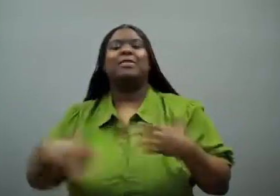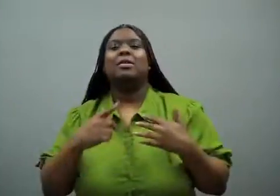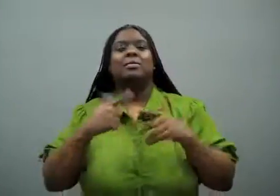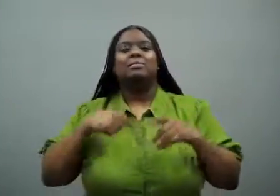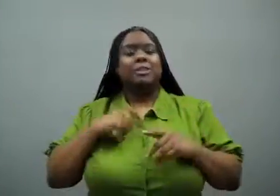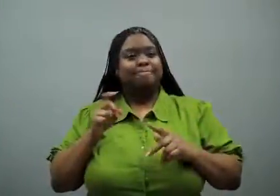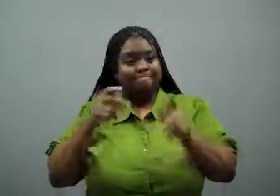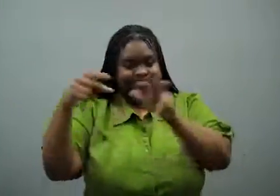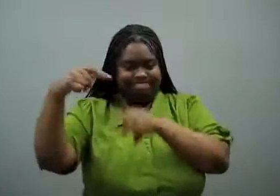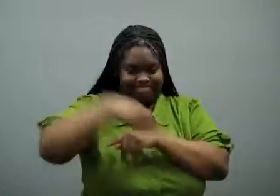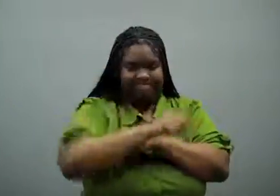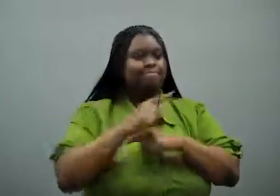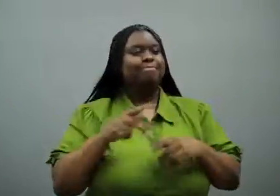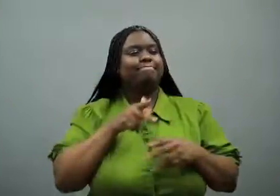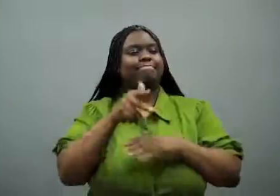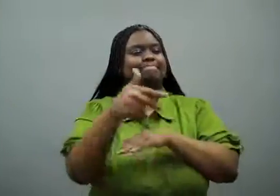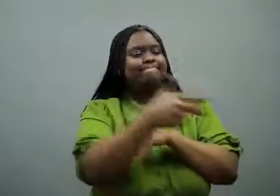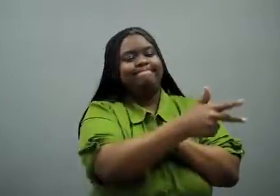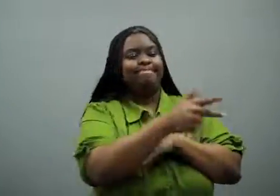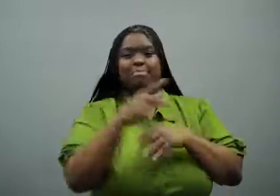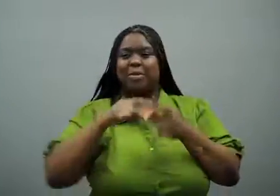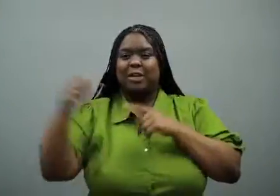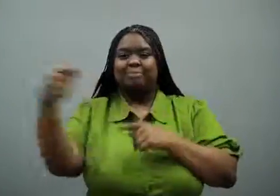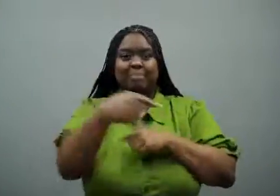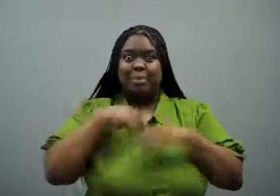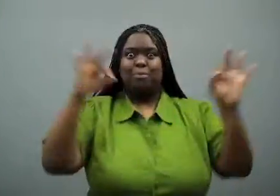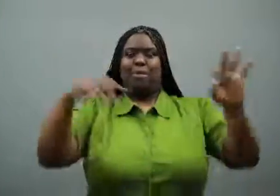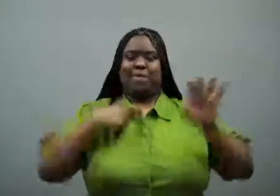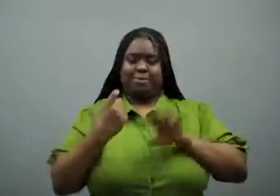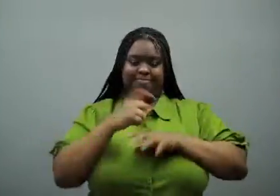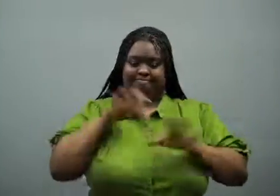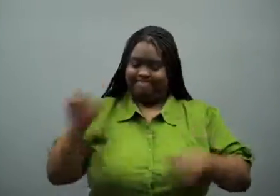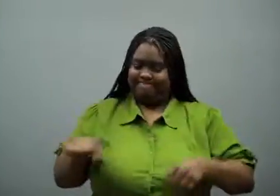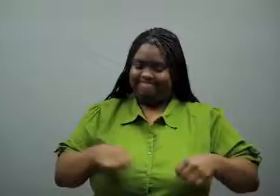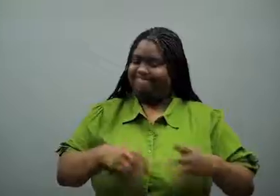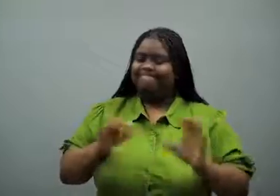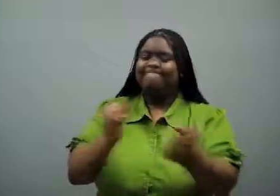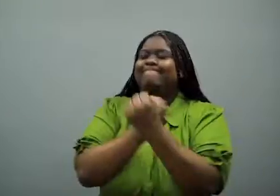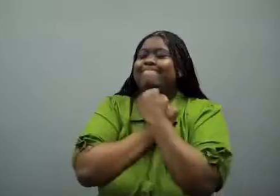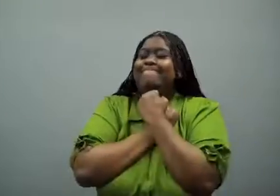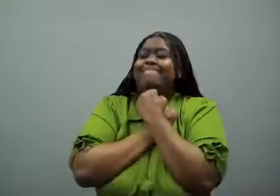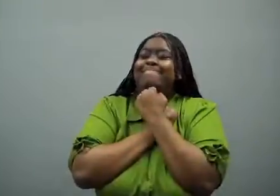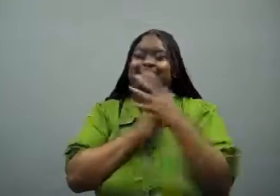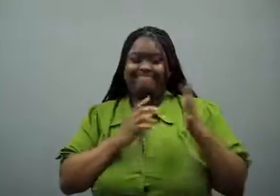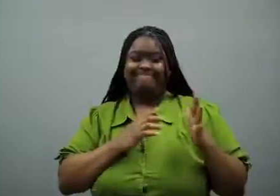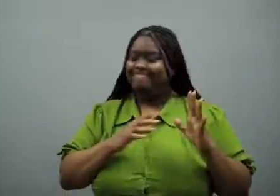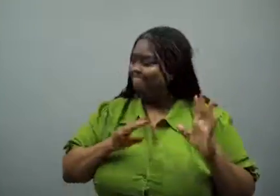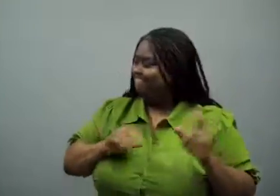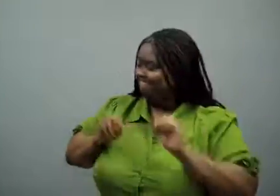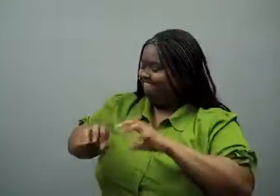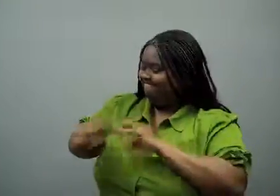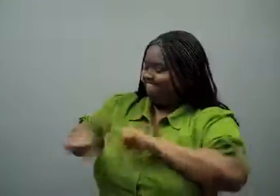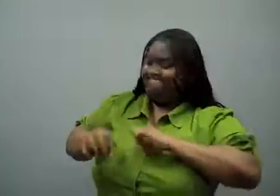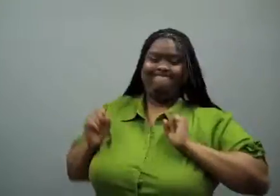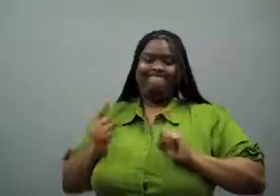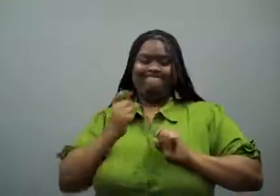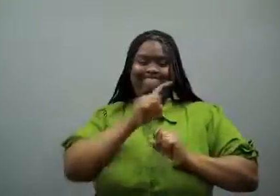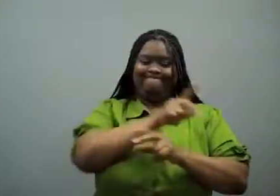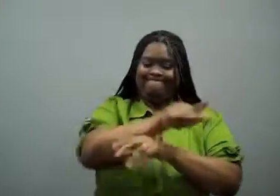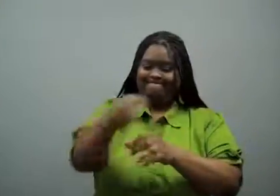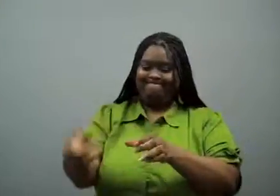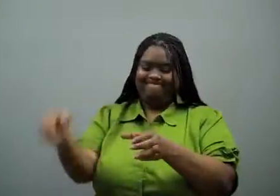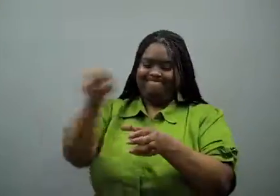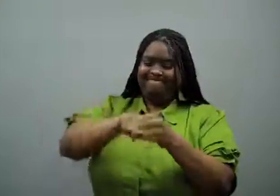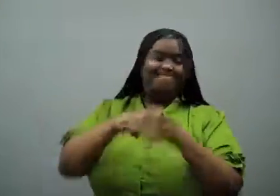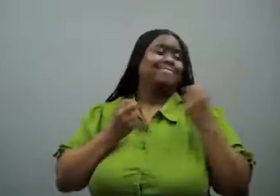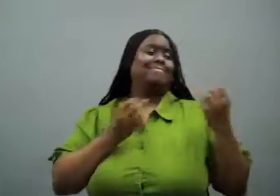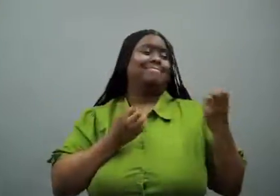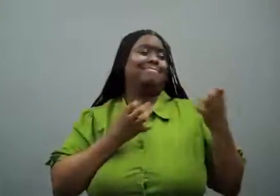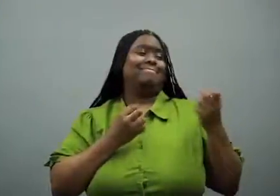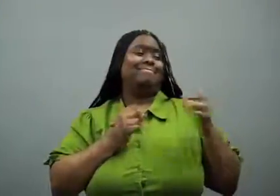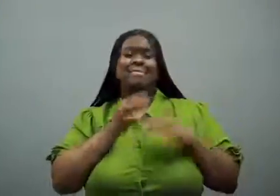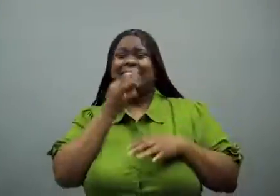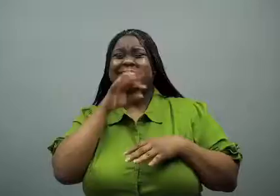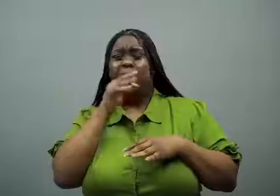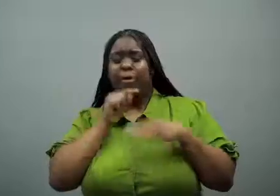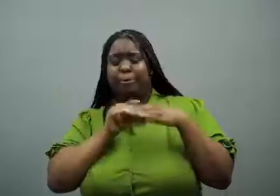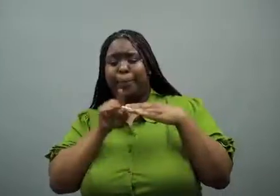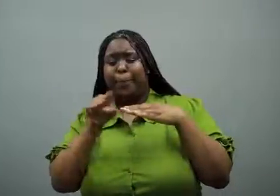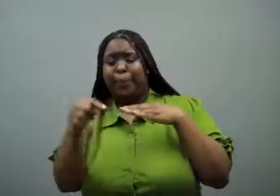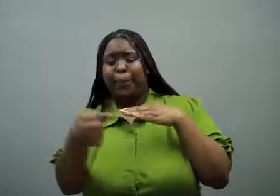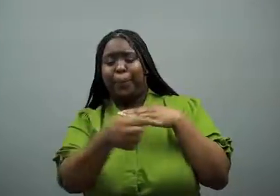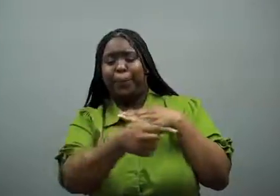The bus pulled up, I got my bag and hugged my friend.